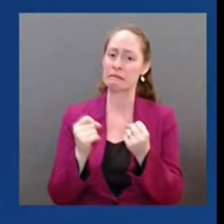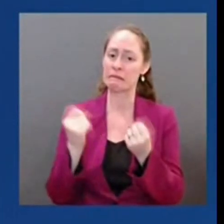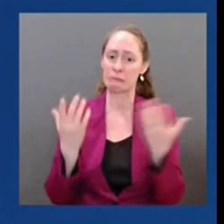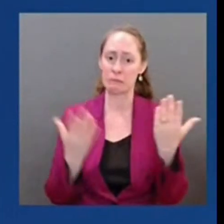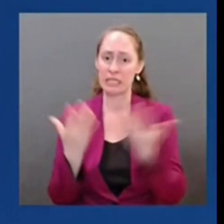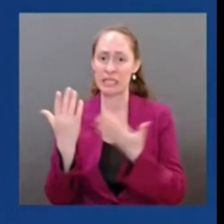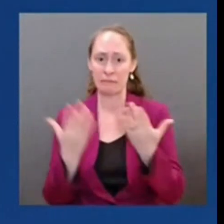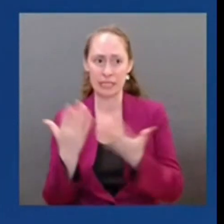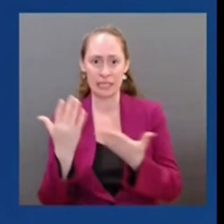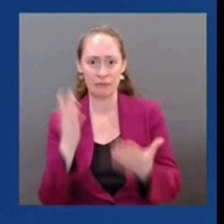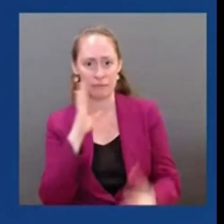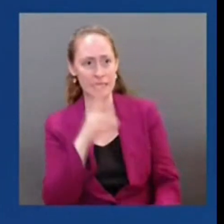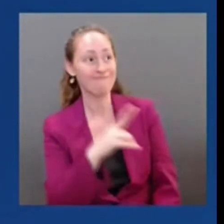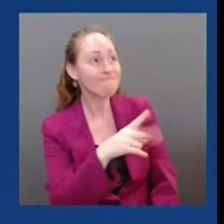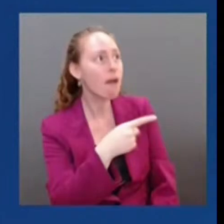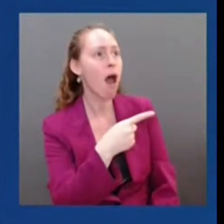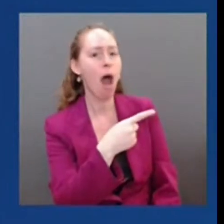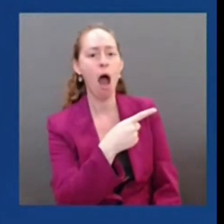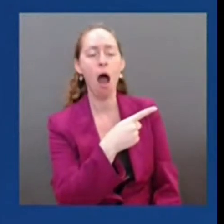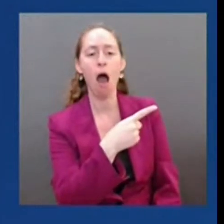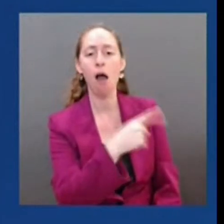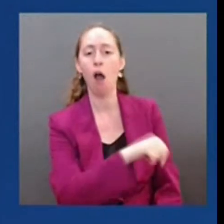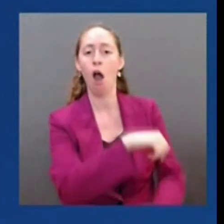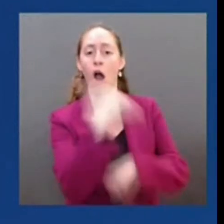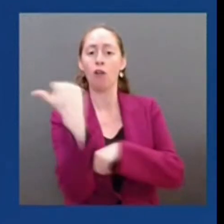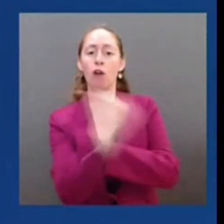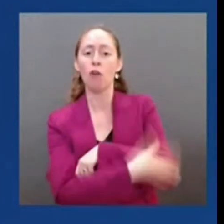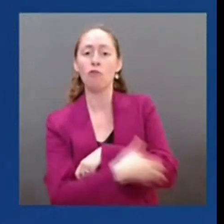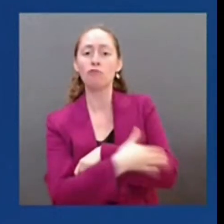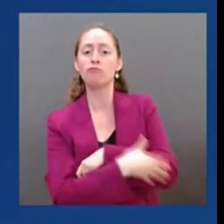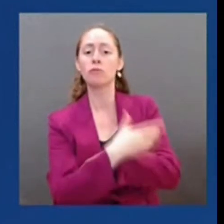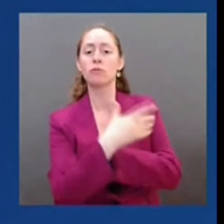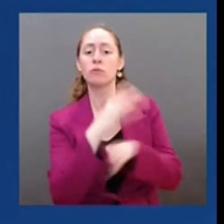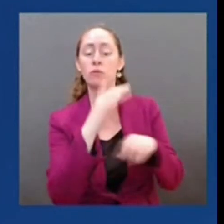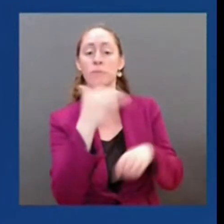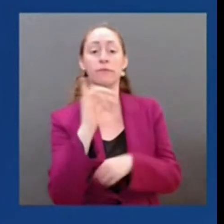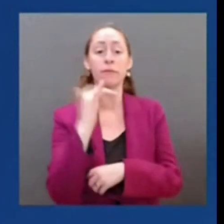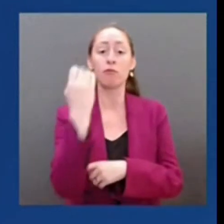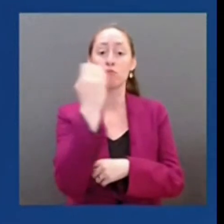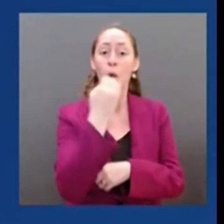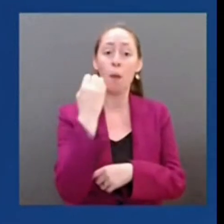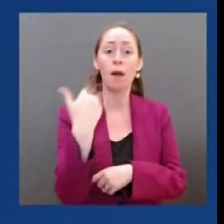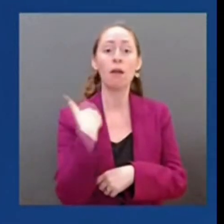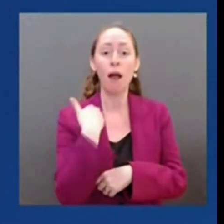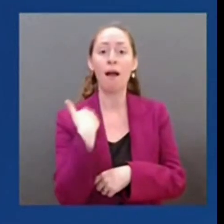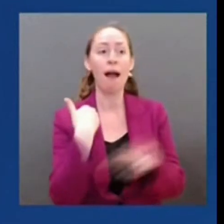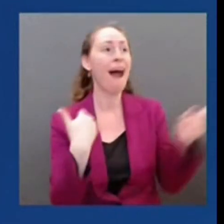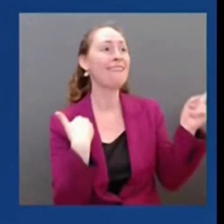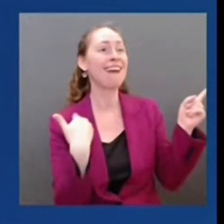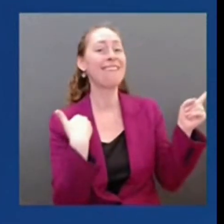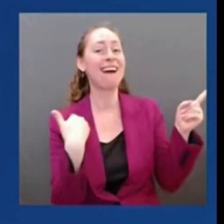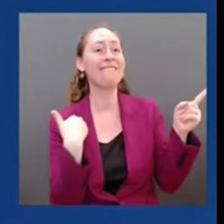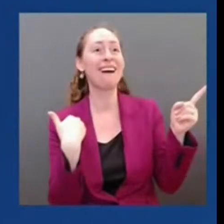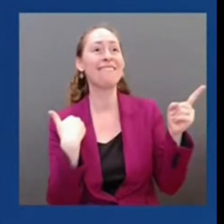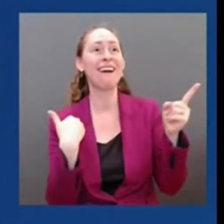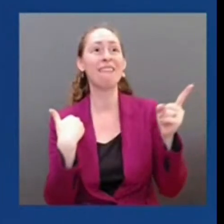A PERIOD OF TIME WHERE AMERICANS CAN LOOK AROUND AND SEE THEIR FRIENDS IN OTHER COUNTRIES AND EUROPE AND CANADA WITH ACCESS TO THE TREATMENTS